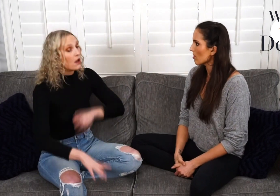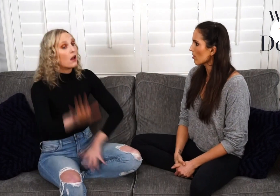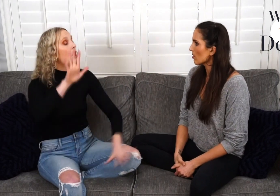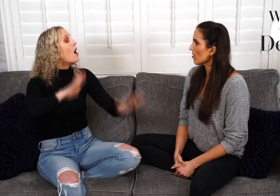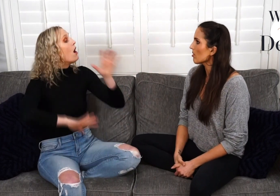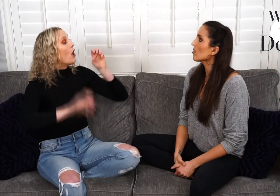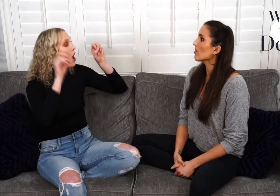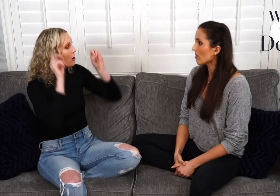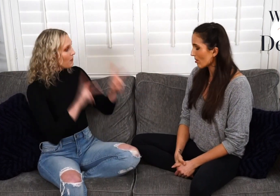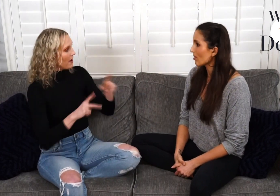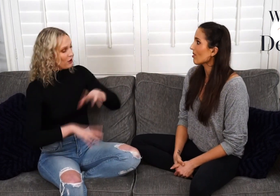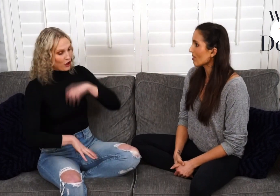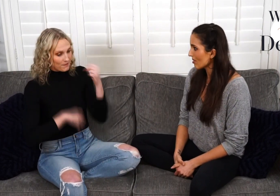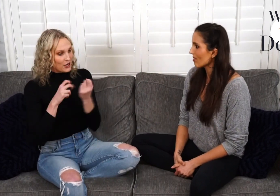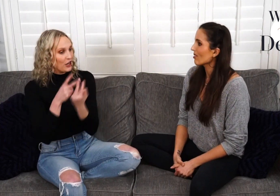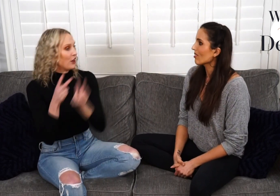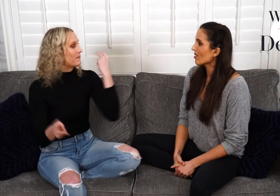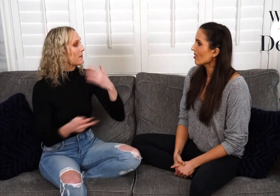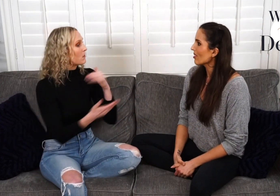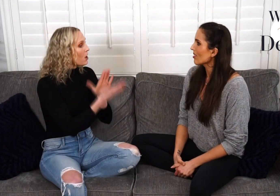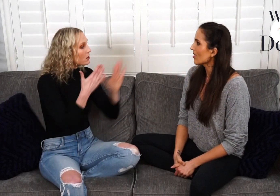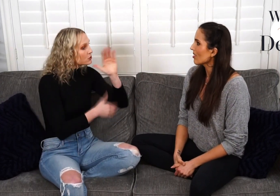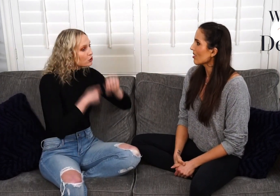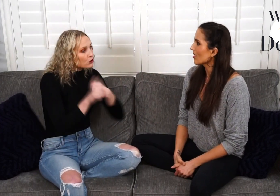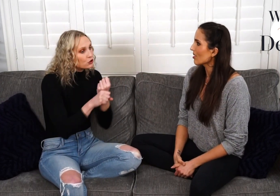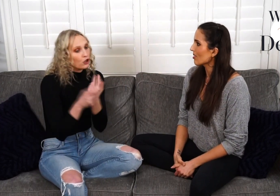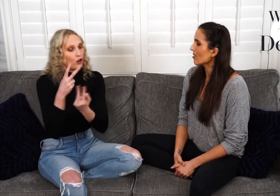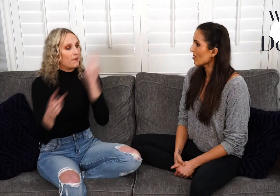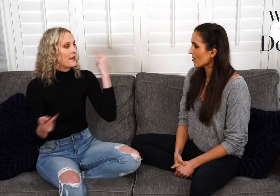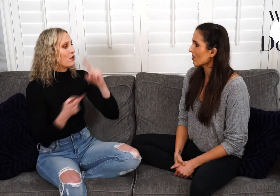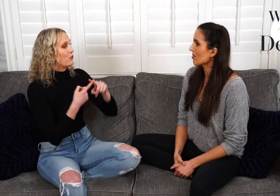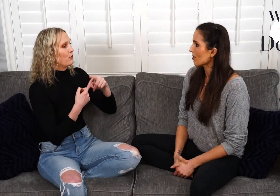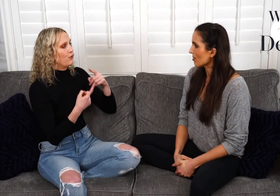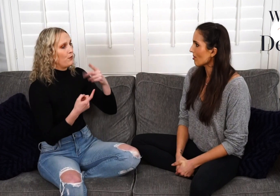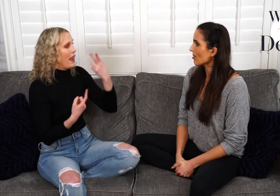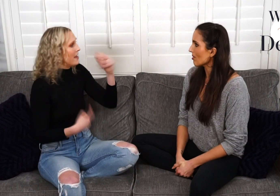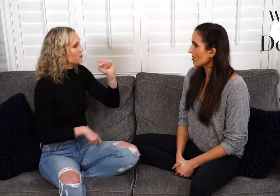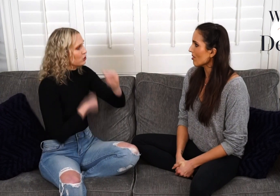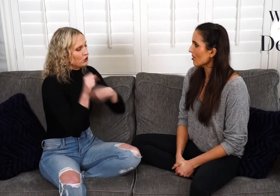happened and I was like, whoa, okay, so I had to unpack, look back in my college years, look back to my high school